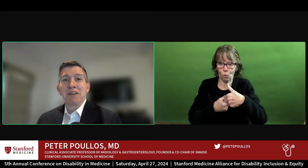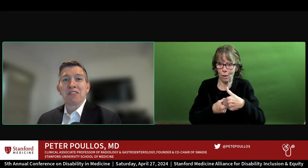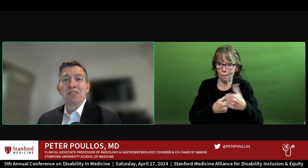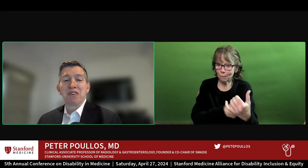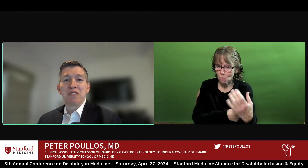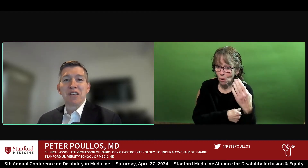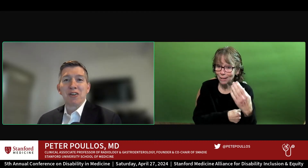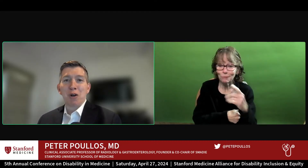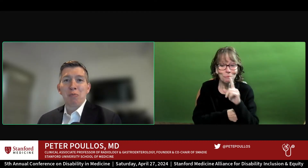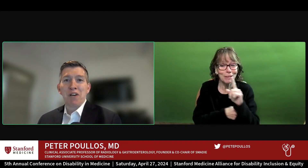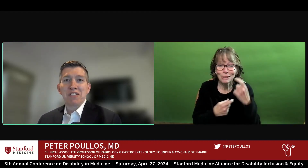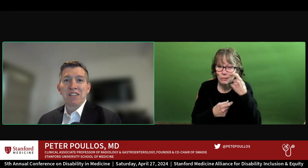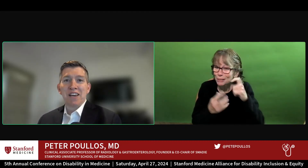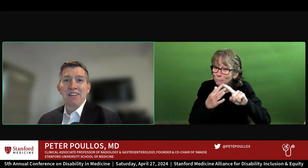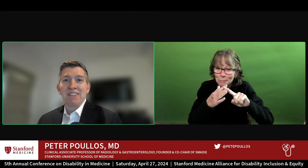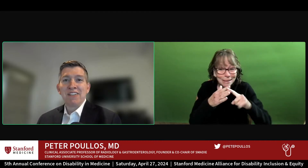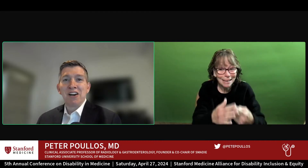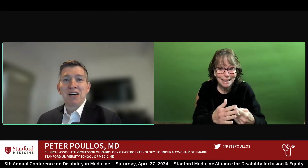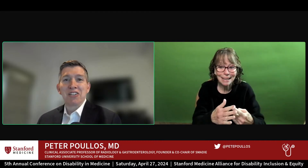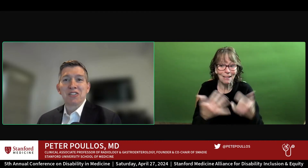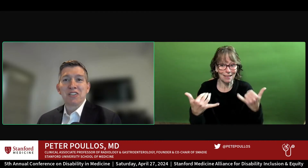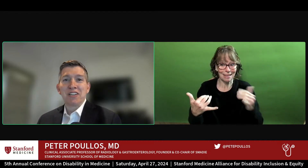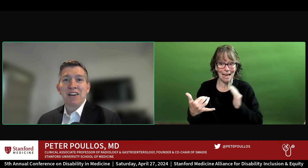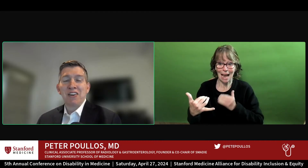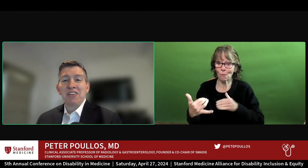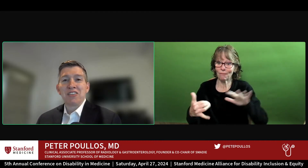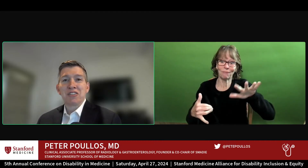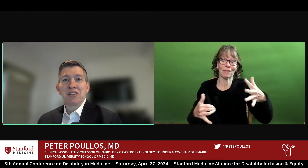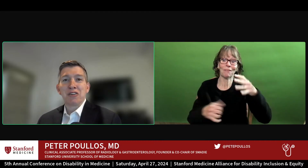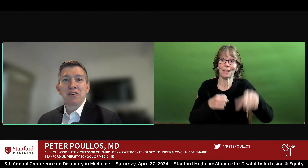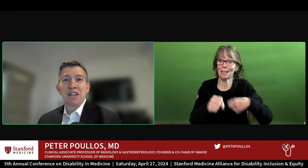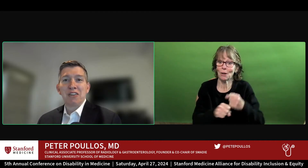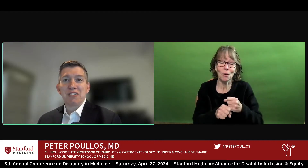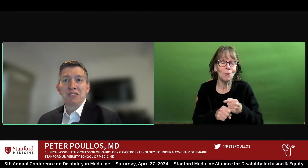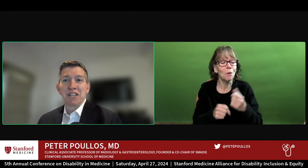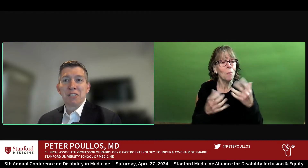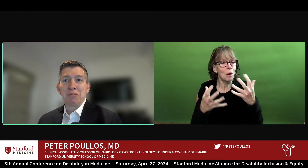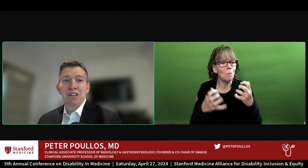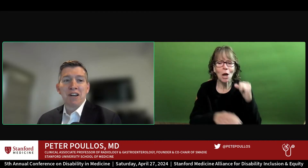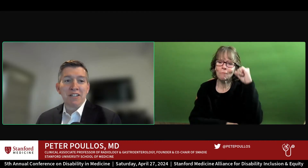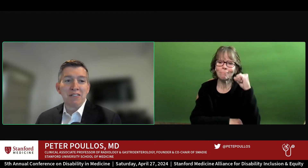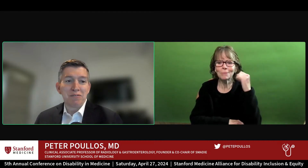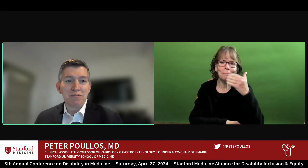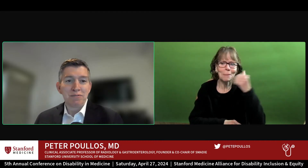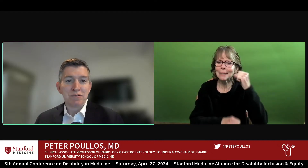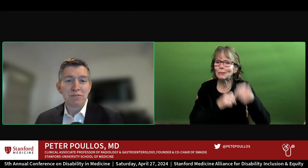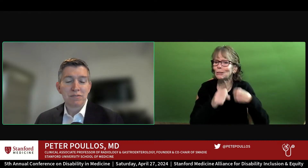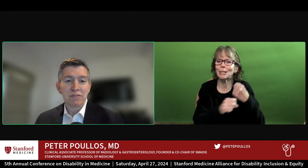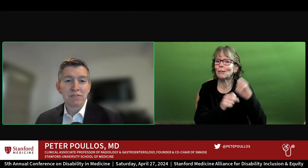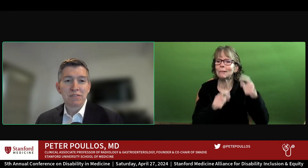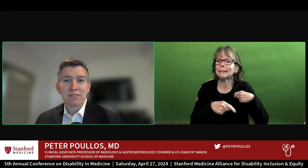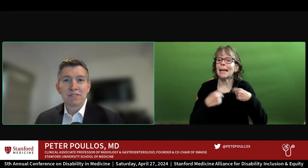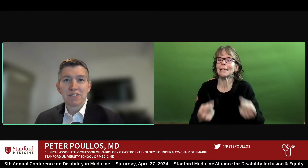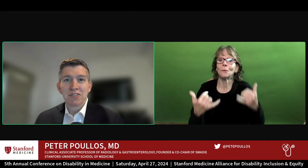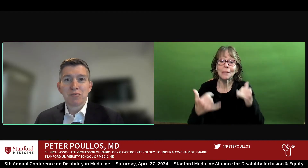make this fifth year our best yet. I'm gonna turn it over now to Zainub Dhanani.